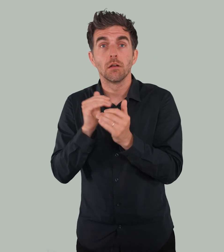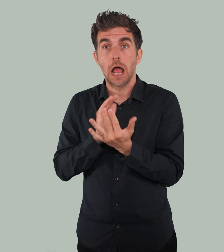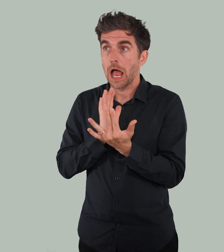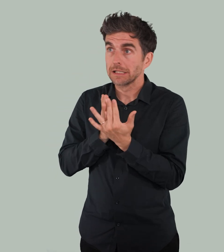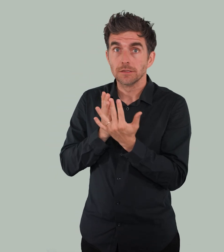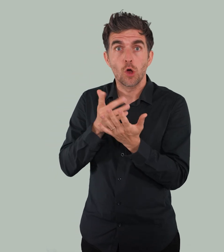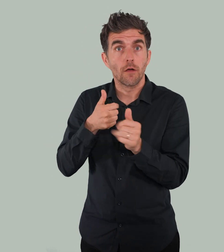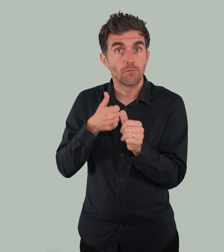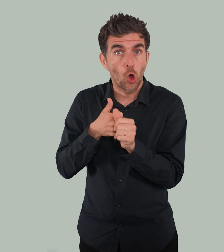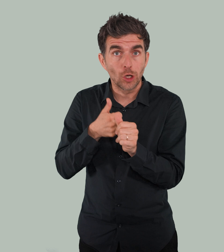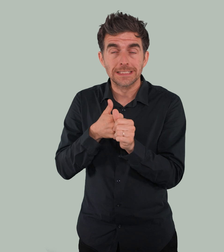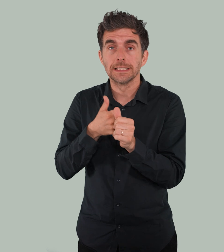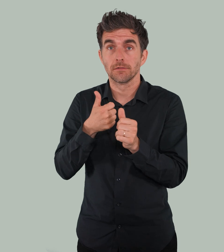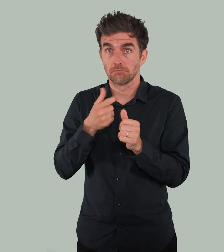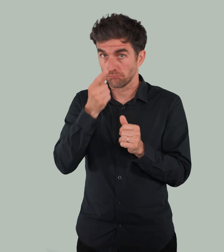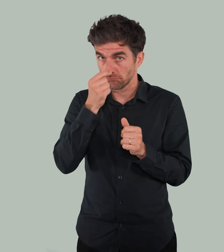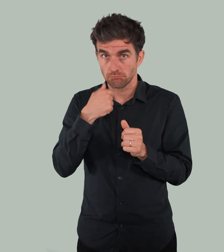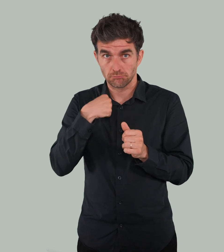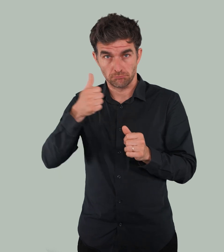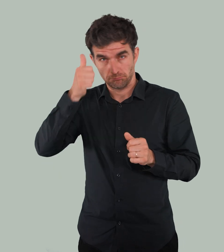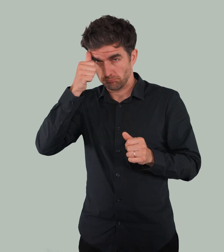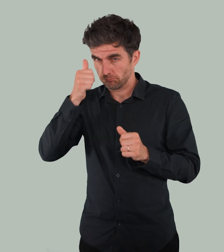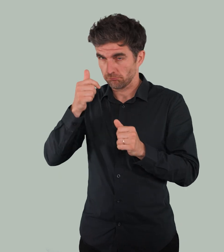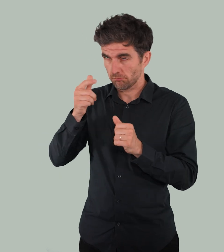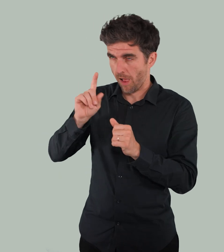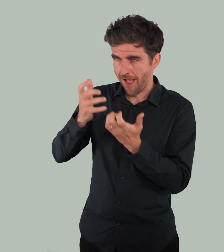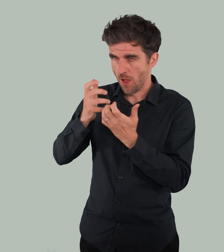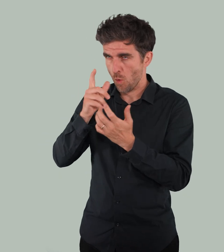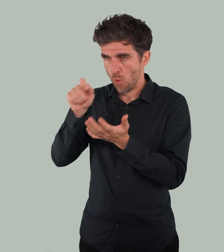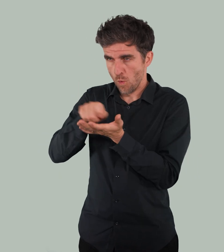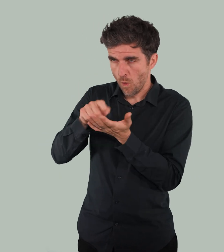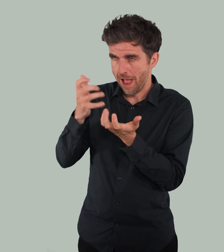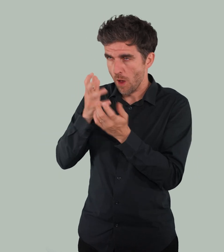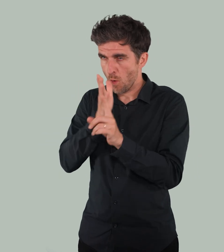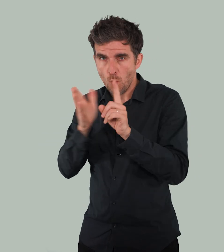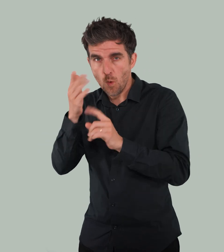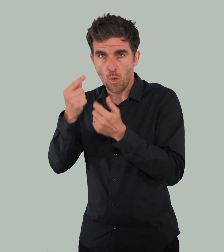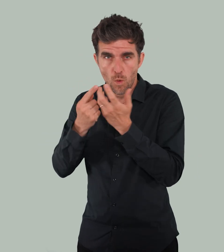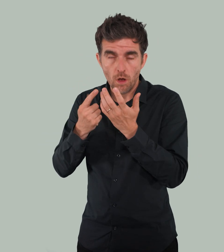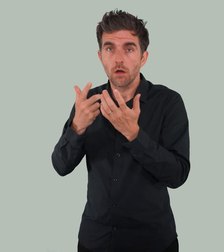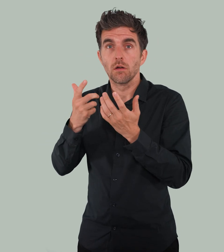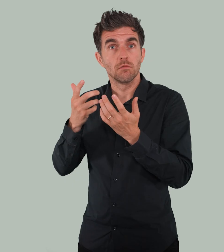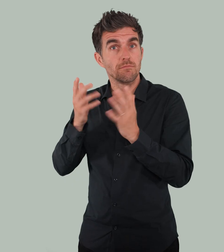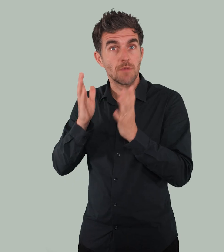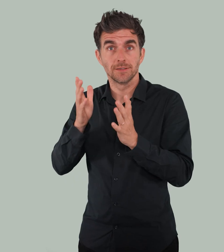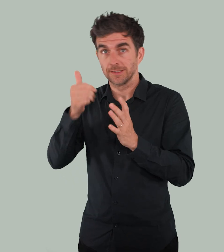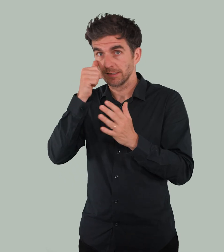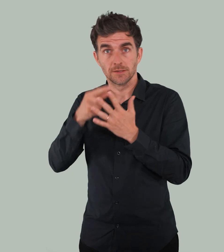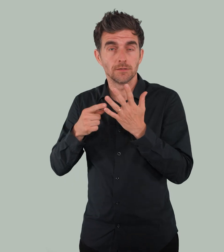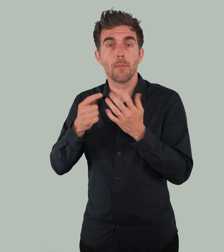Access to advocacy and the ability to navigate and persist within the system are seen as